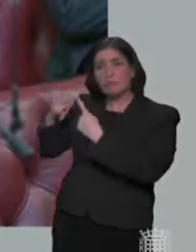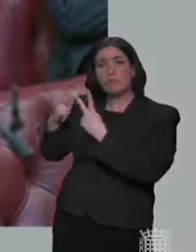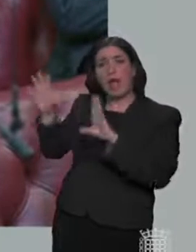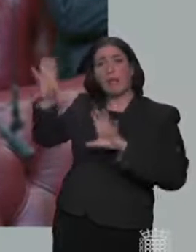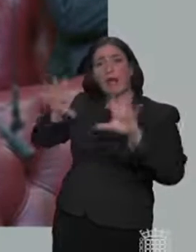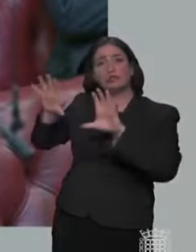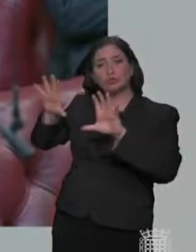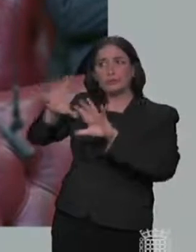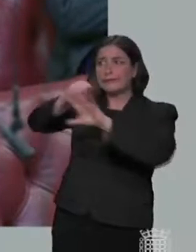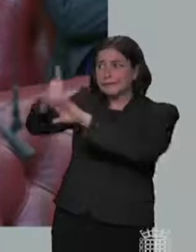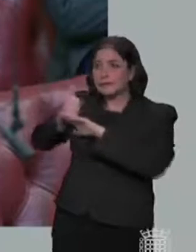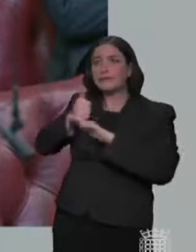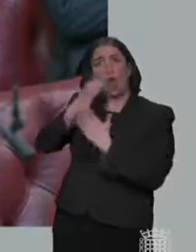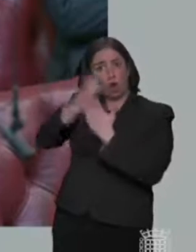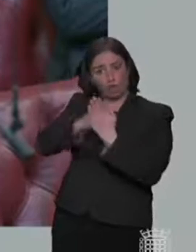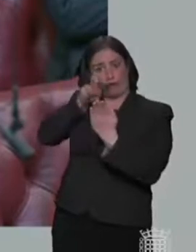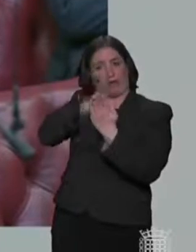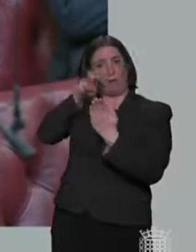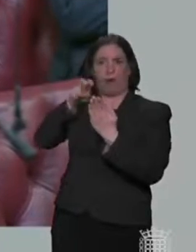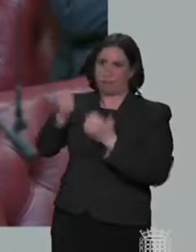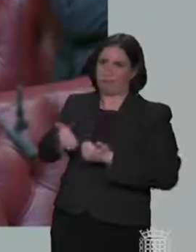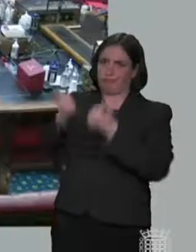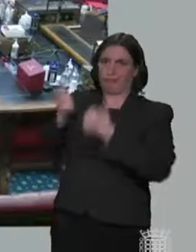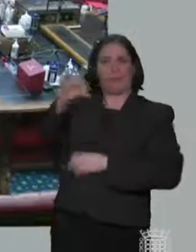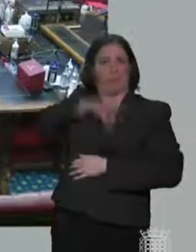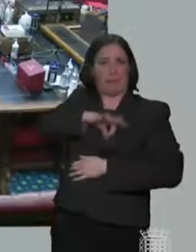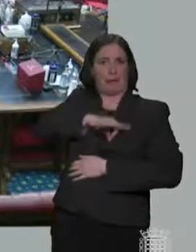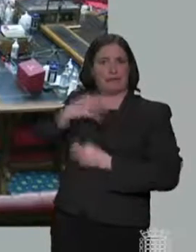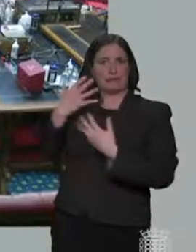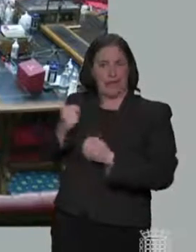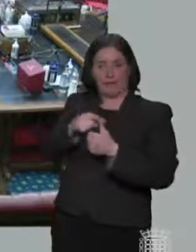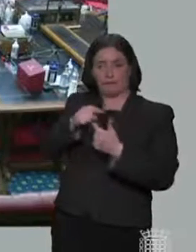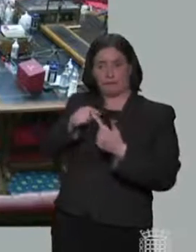government reconsider giving support to the further development of video relay services